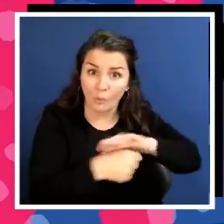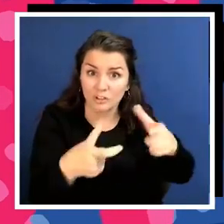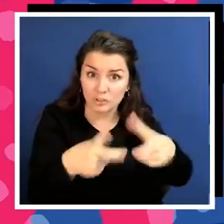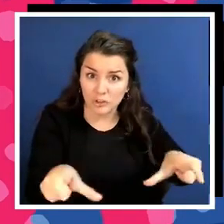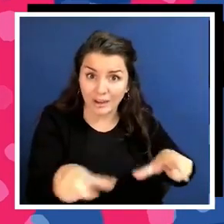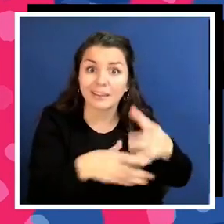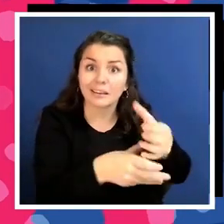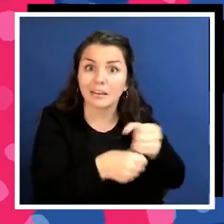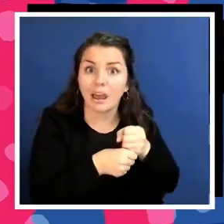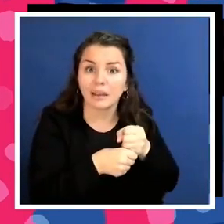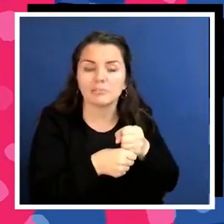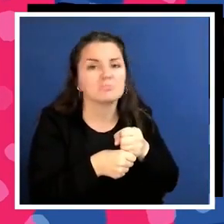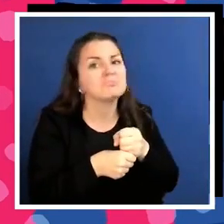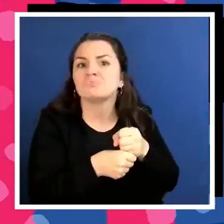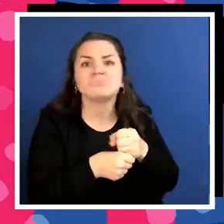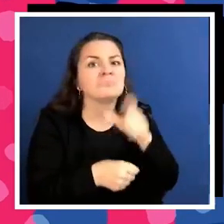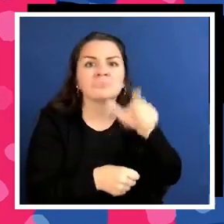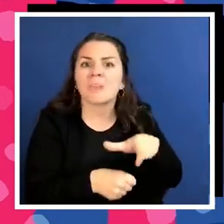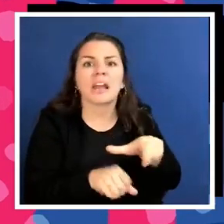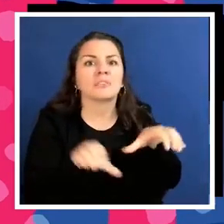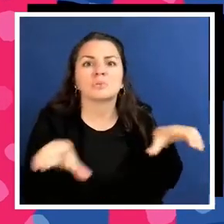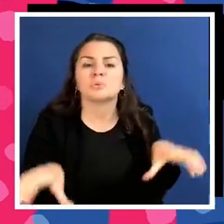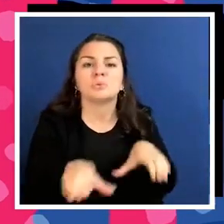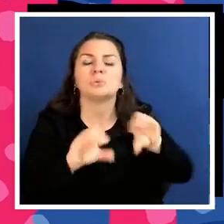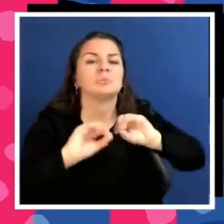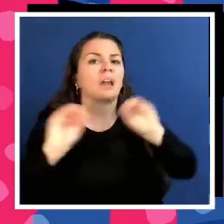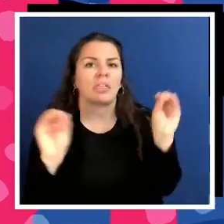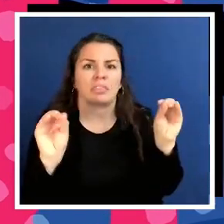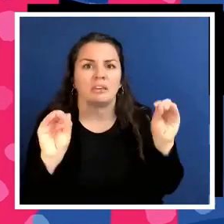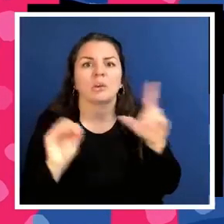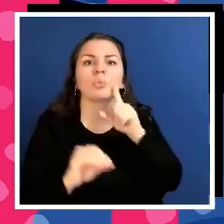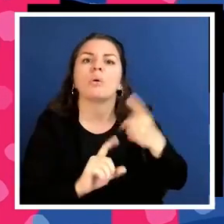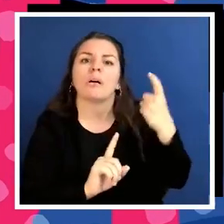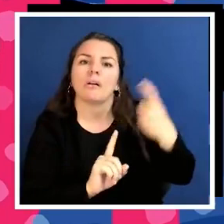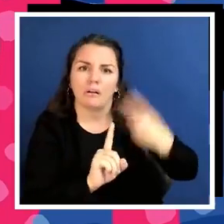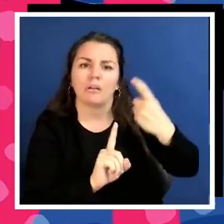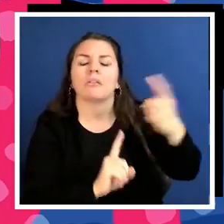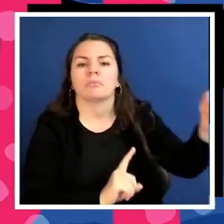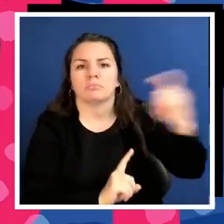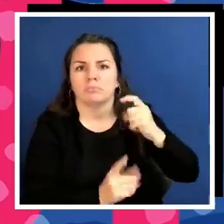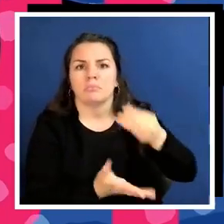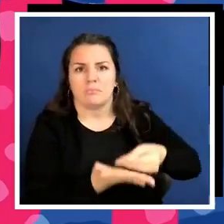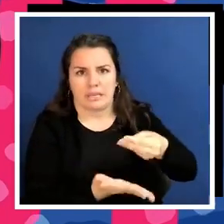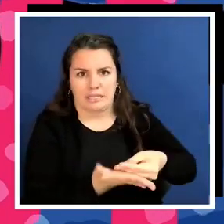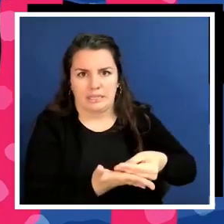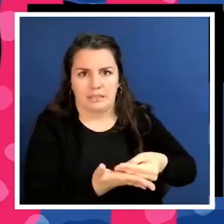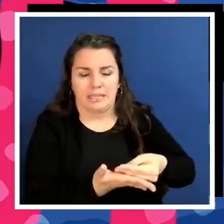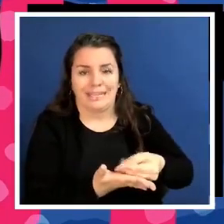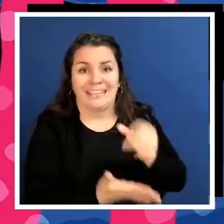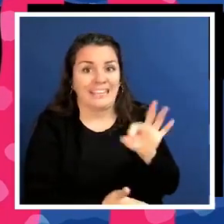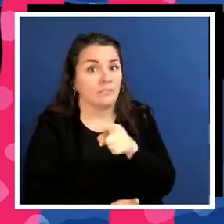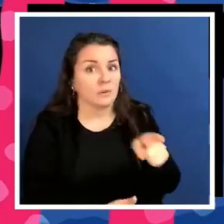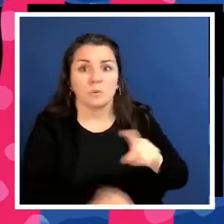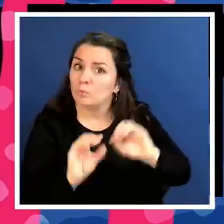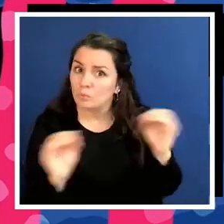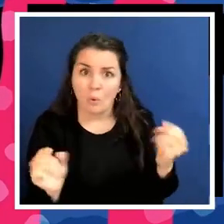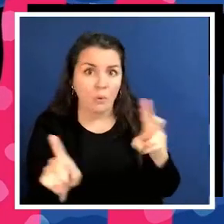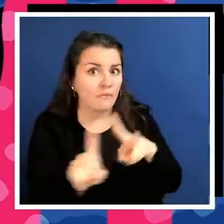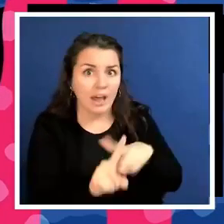I KNOW YOU KNOW THIS, BUT IT BEARS REPEATING. IF FOLKS FILE TAXES FOR 2019 OR 2020 OR A STIMULUS CHECK THEY